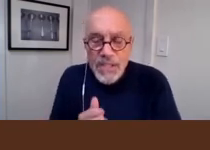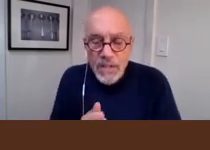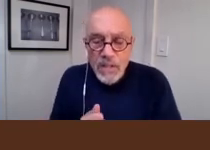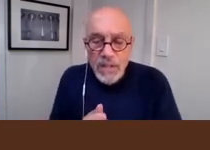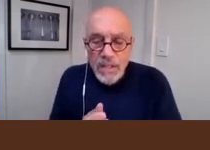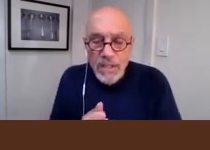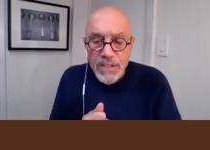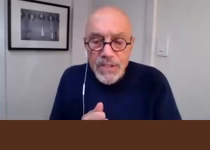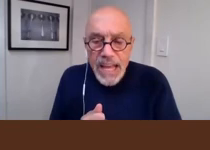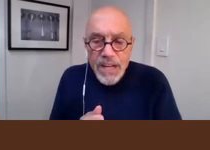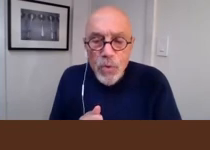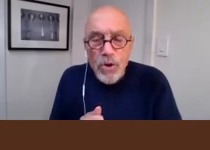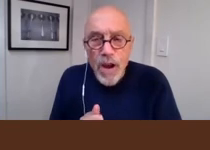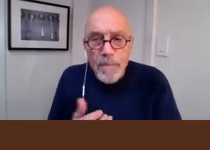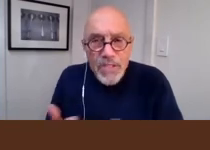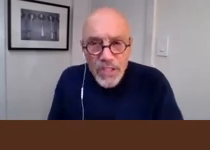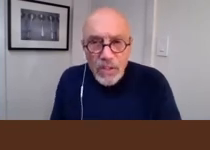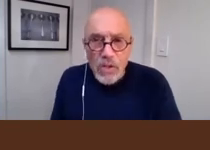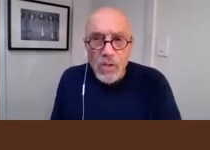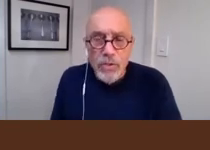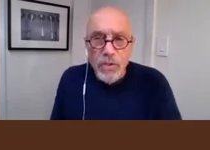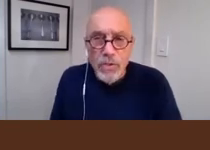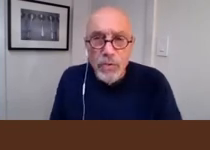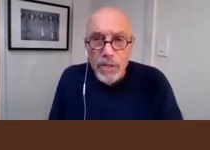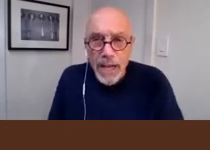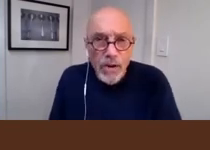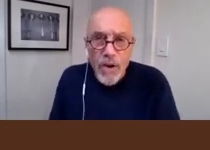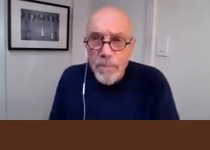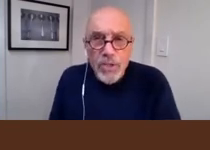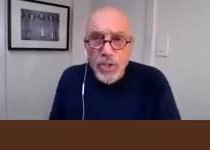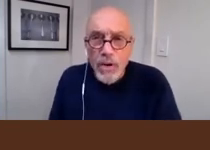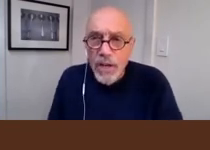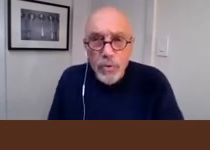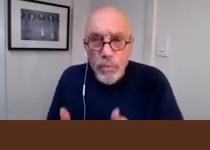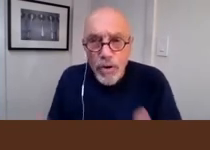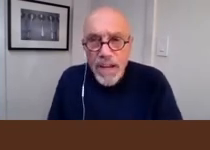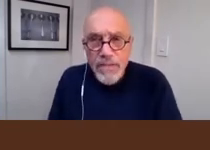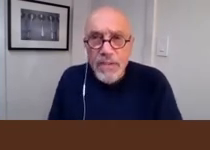is that it is an annual crop, it's cyclical. You get a crop each year and you pray that